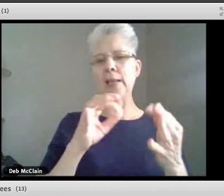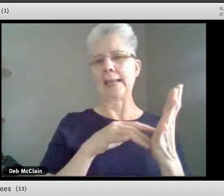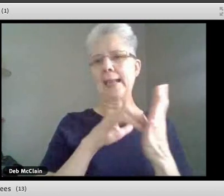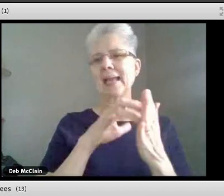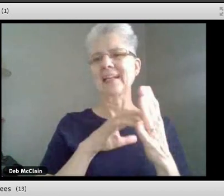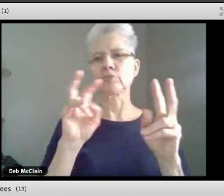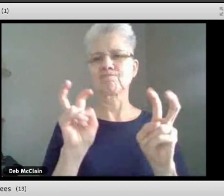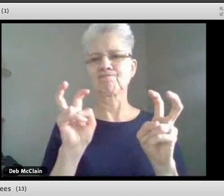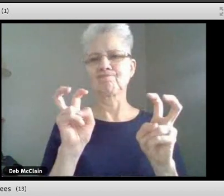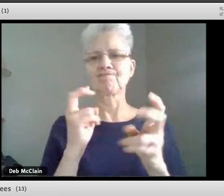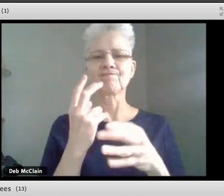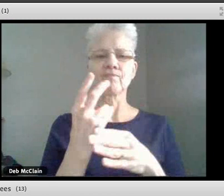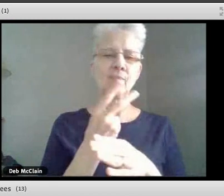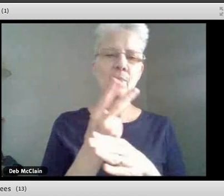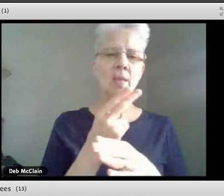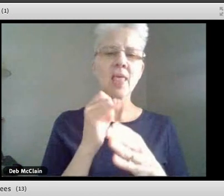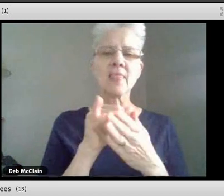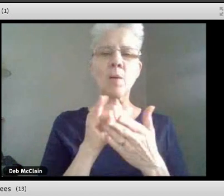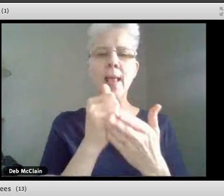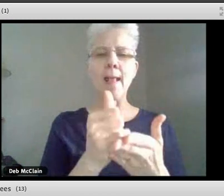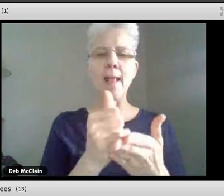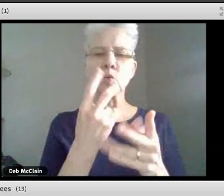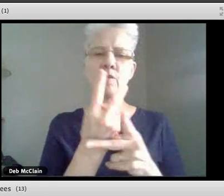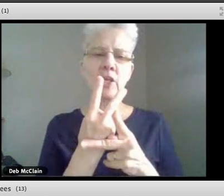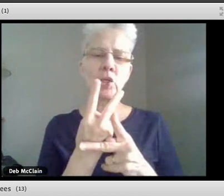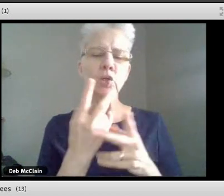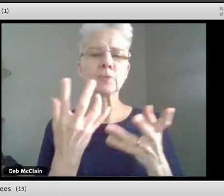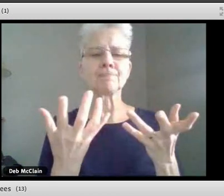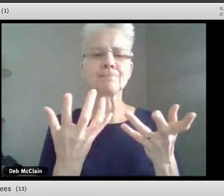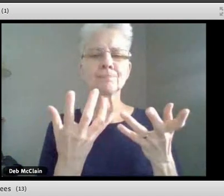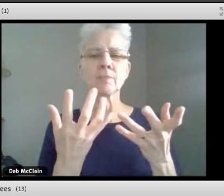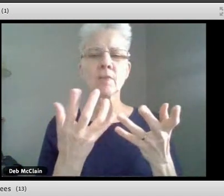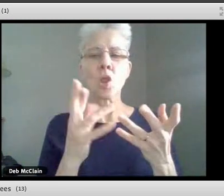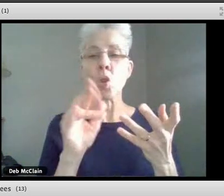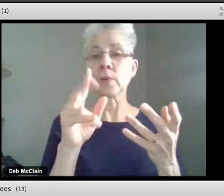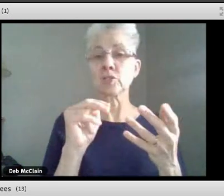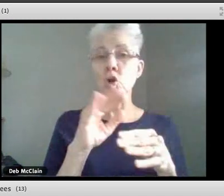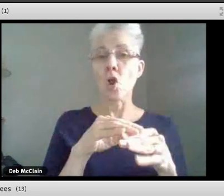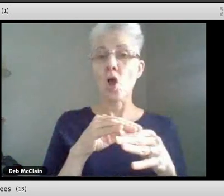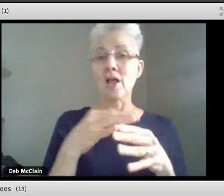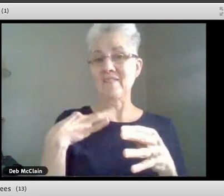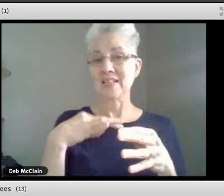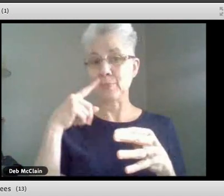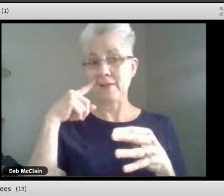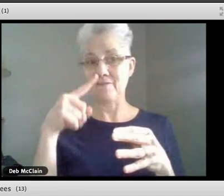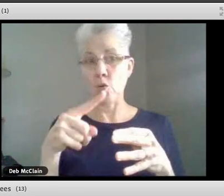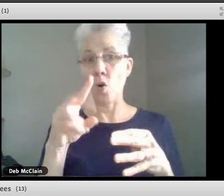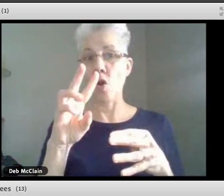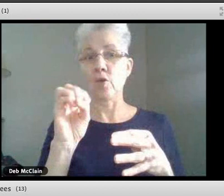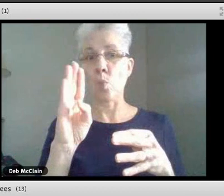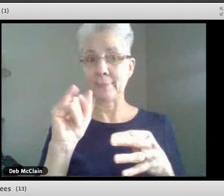figure out your return on investment on a website, and so that may be something that would interest you.